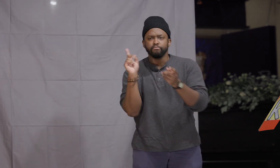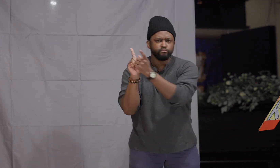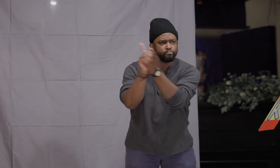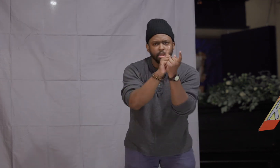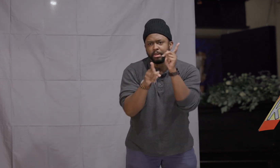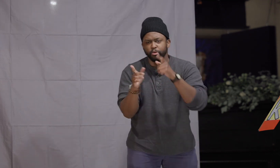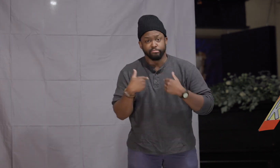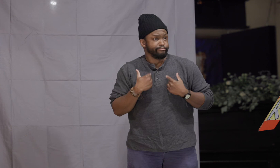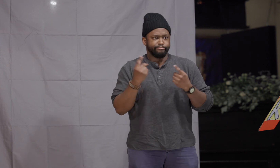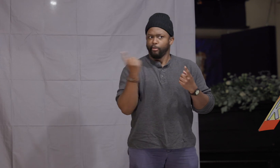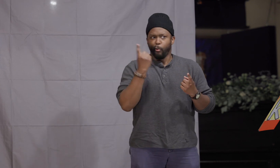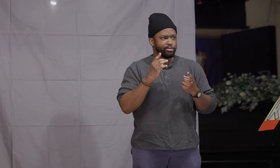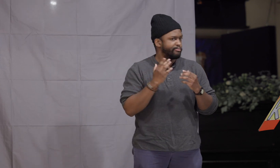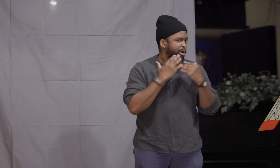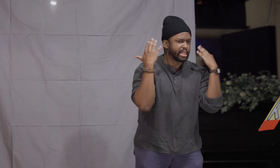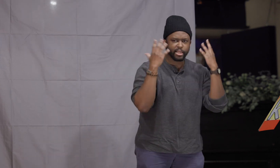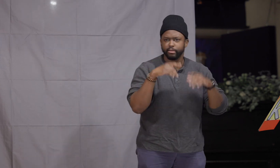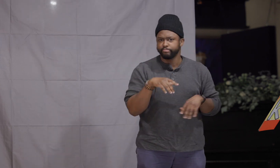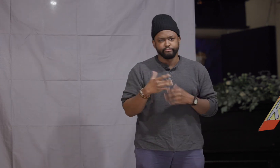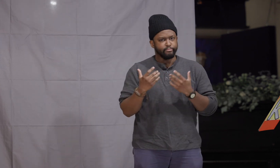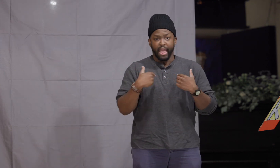Meet me on the street, you will see me as a friendly,